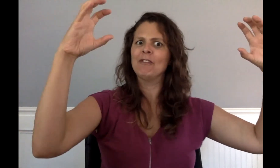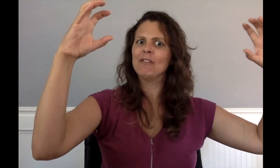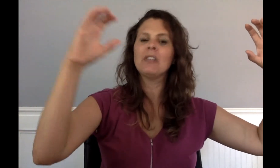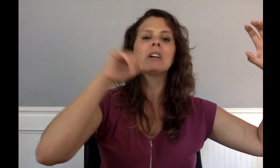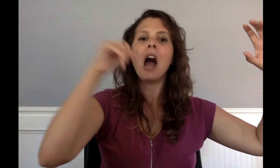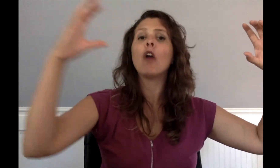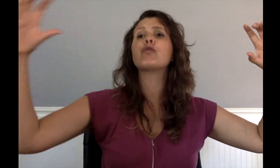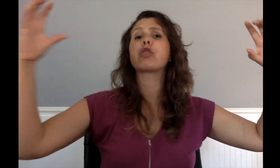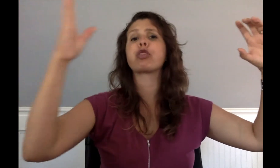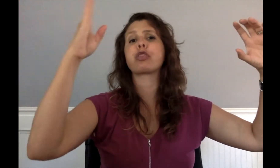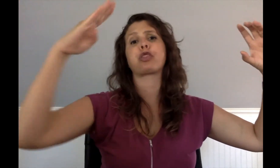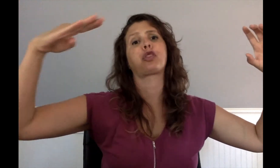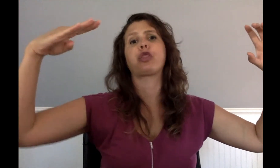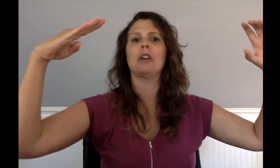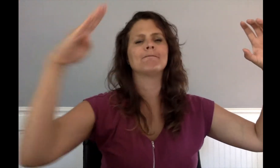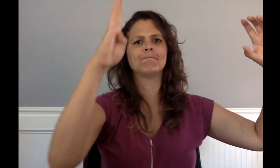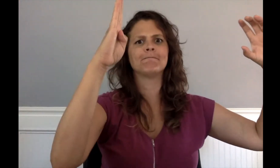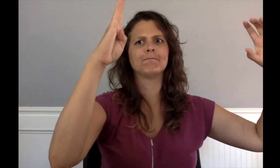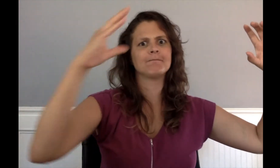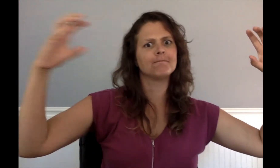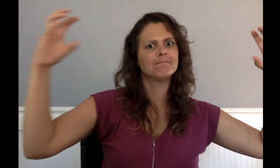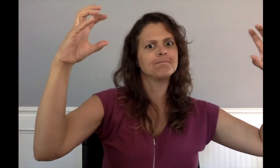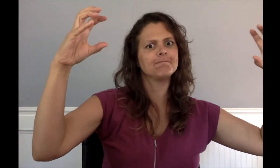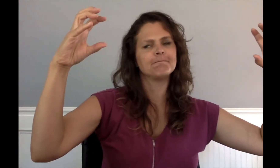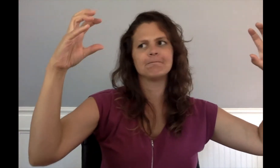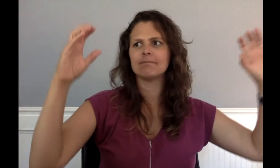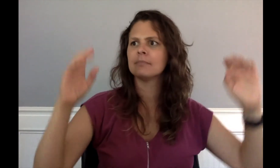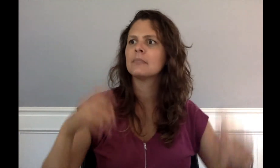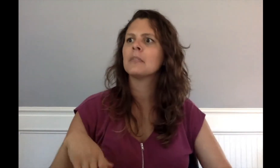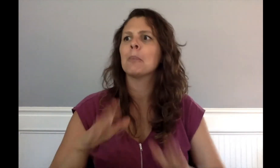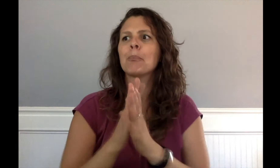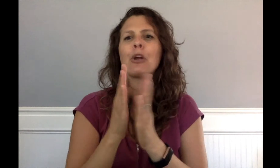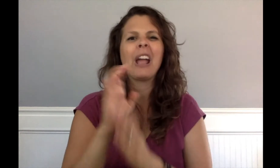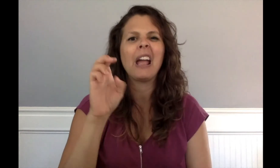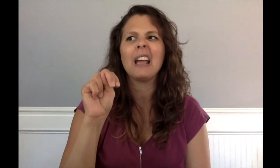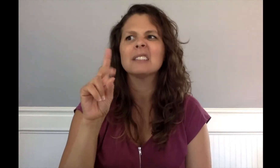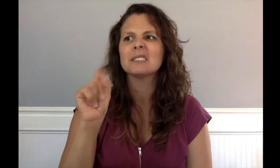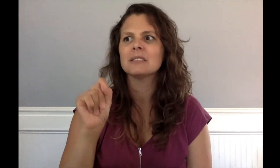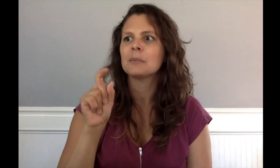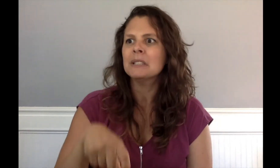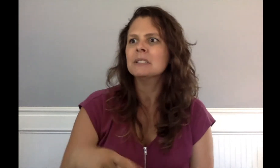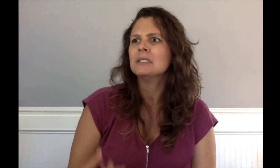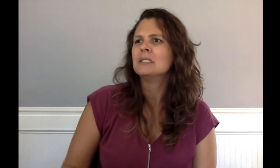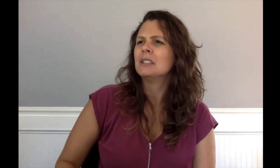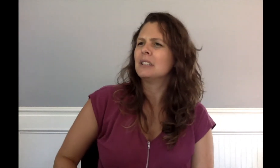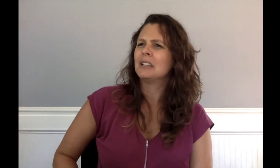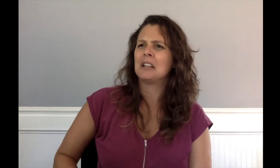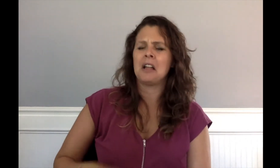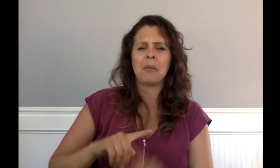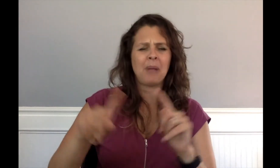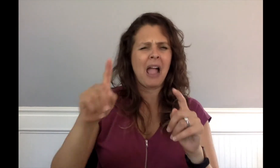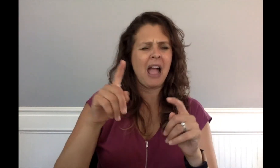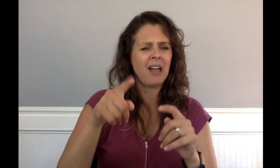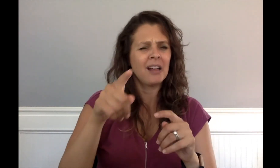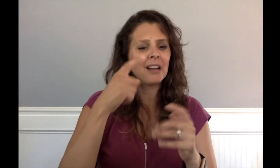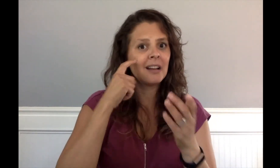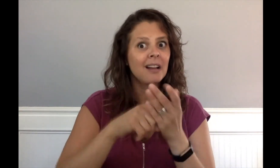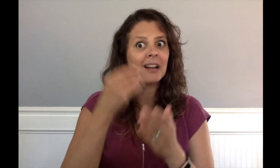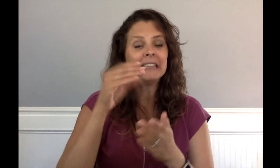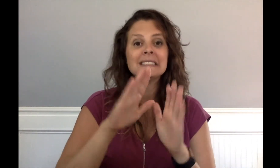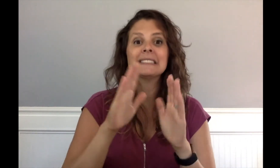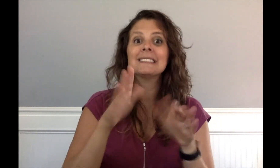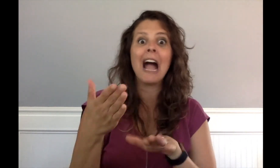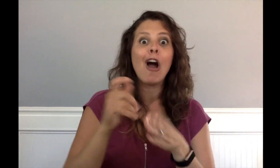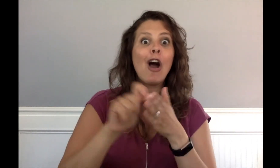to hold the books perfectly straight. But the Dead Author